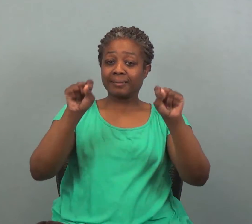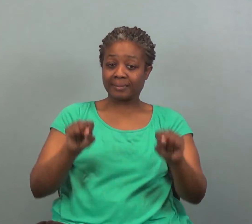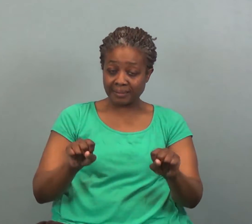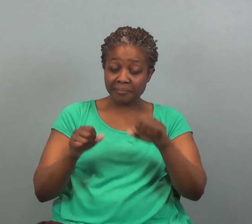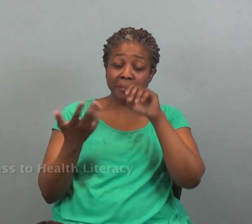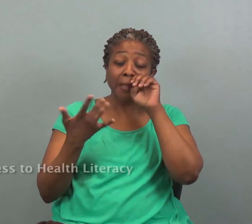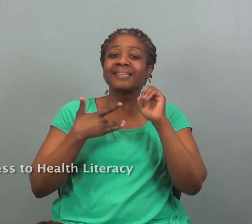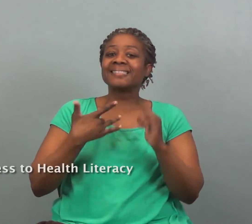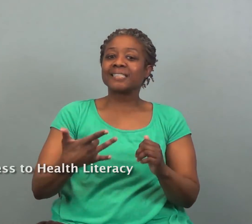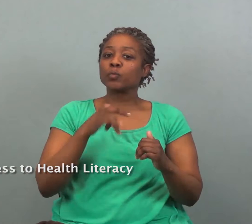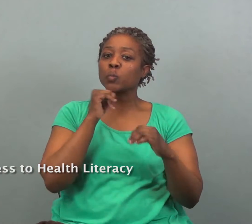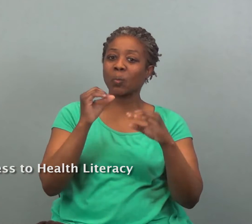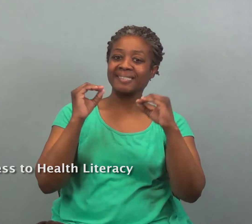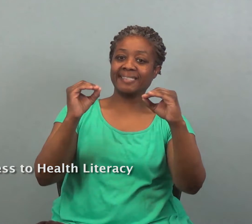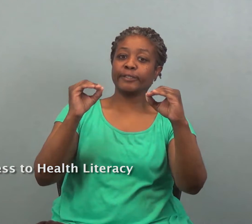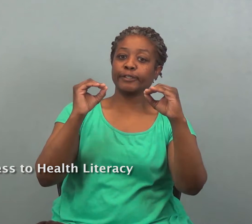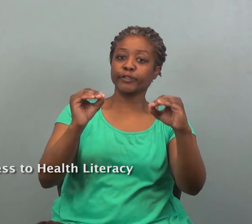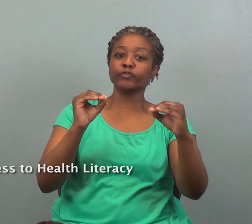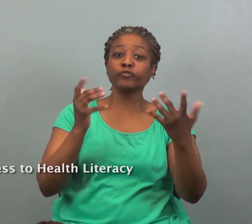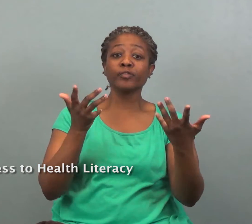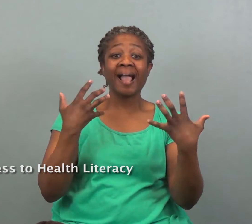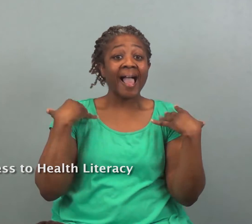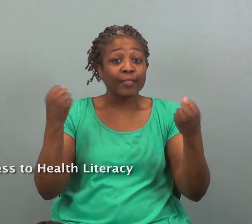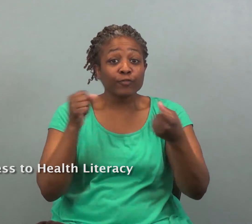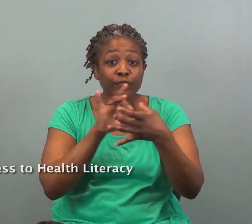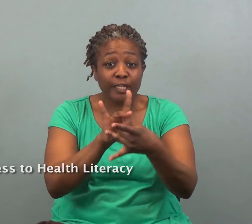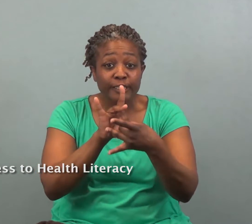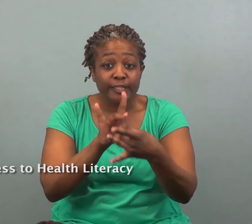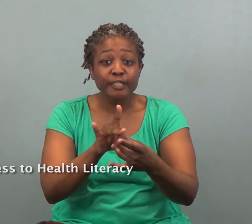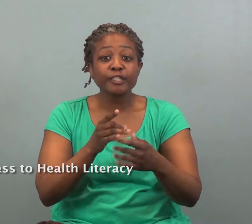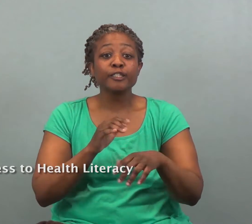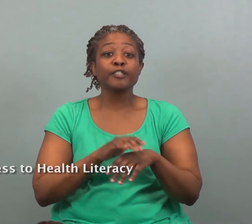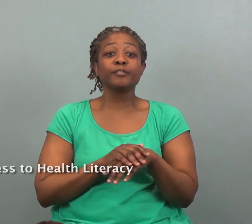The educational system typically does not teach students about healthy relationships,